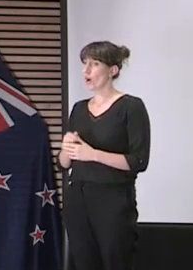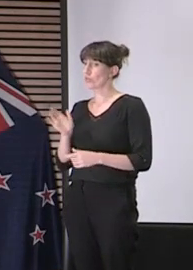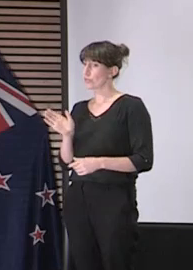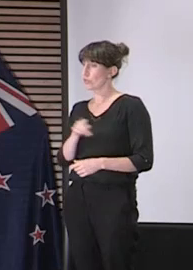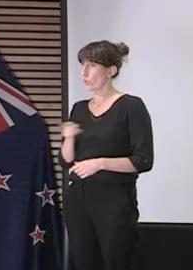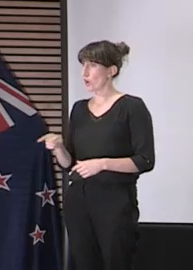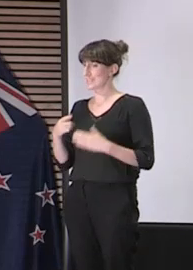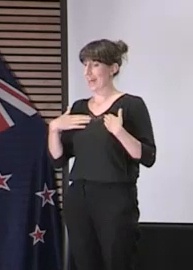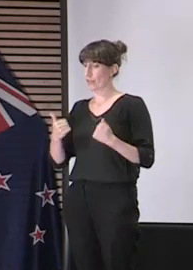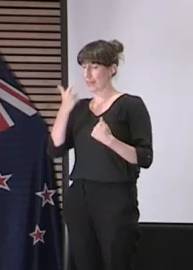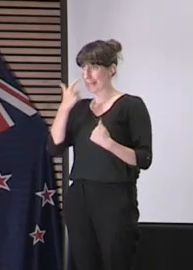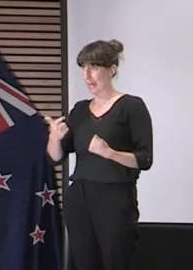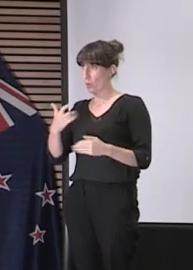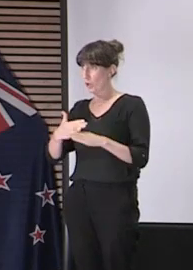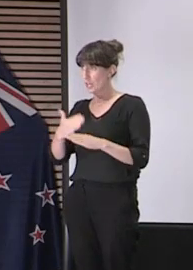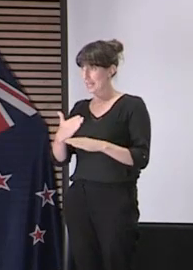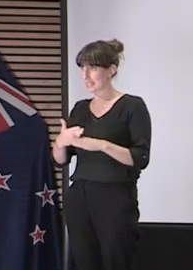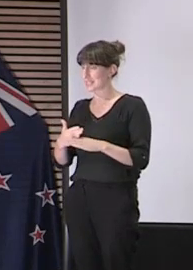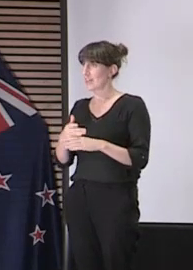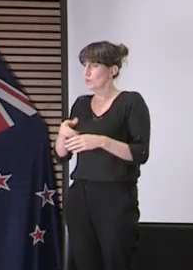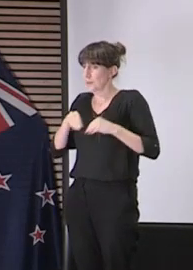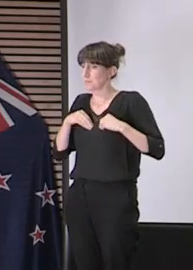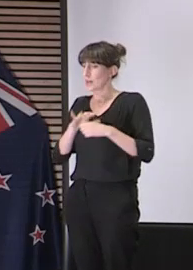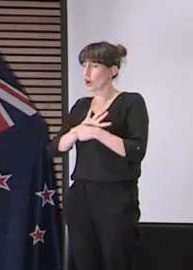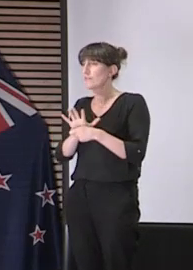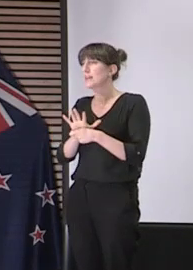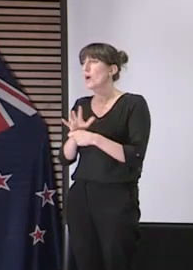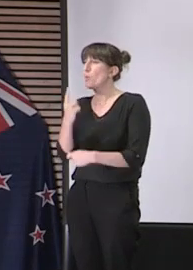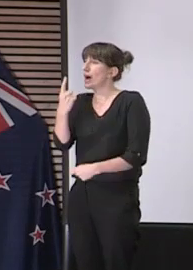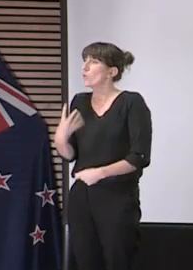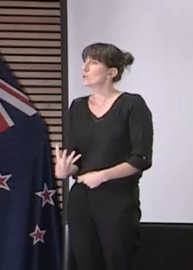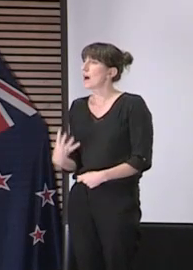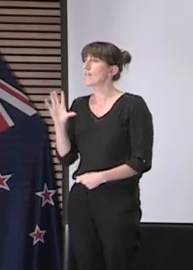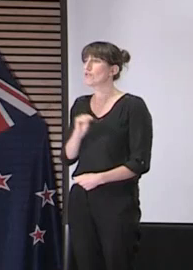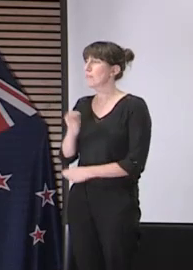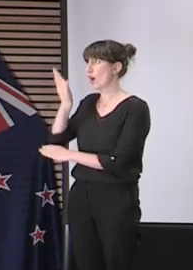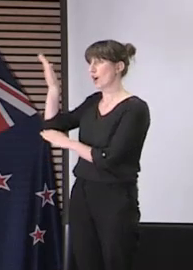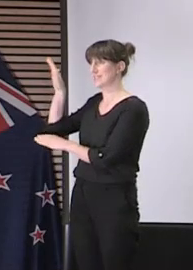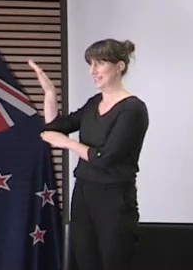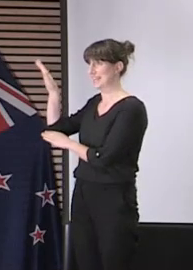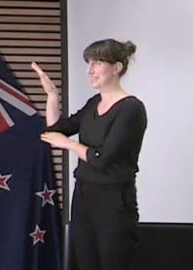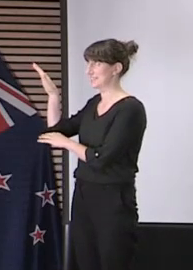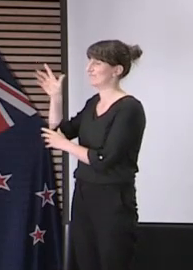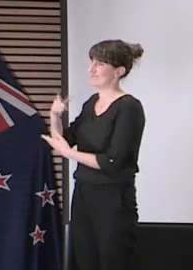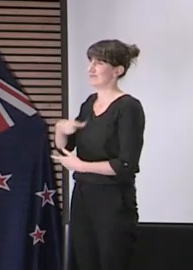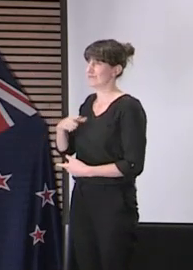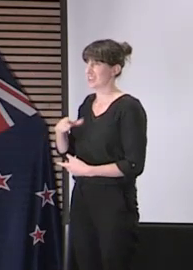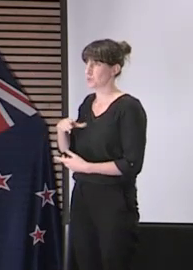as I said, that around a quarter of those health workers affected have actually travelled back from overseas